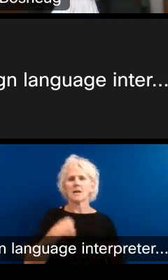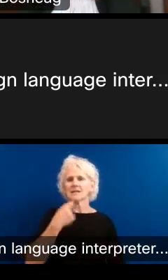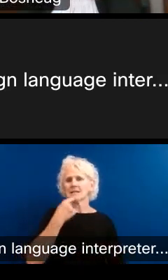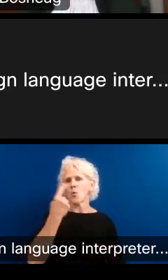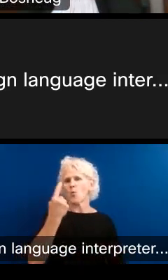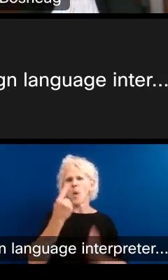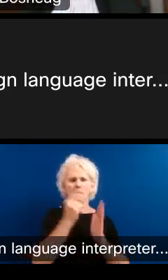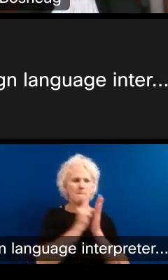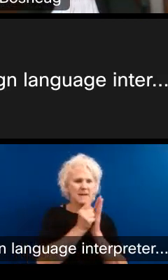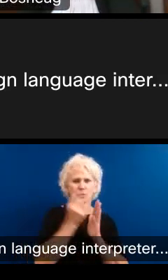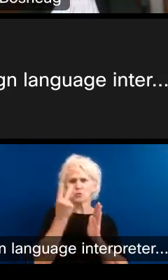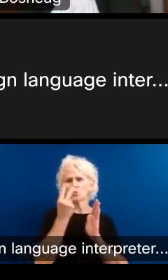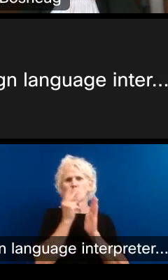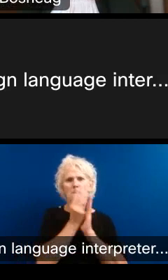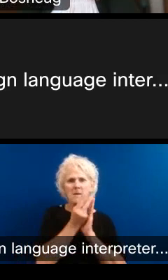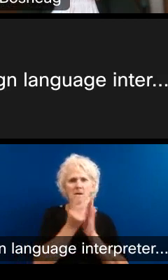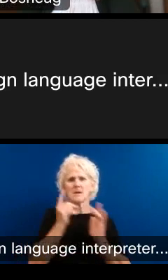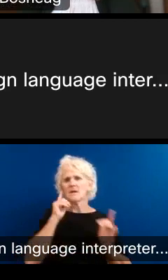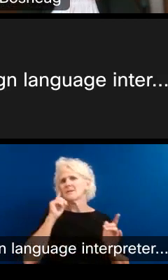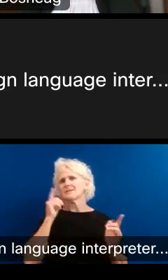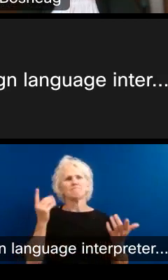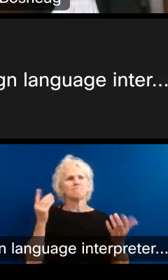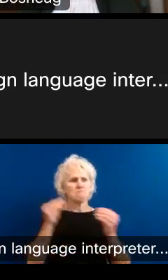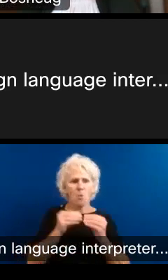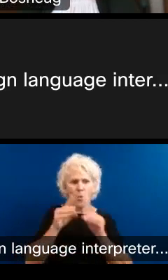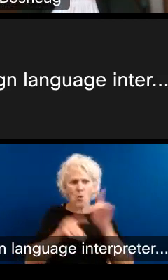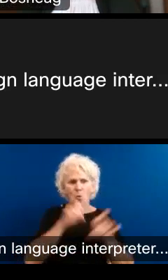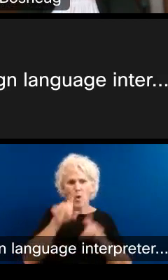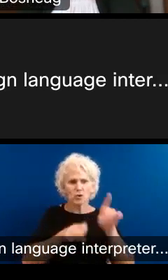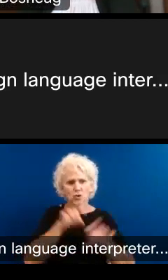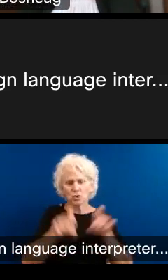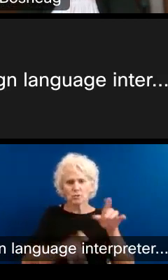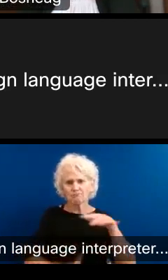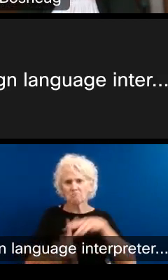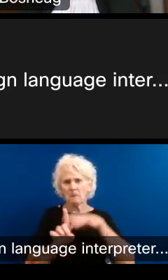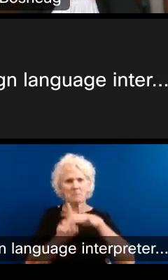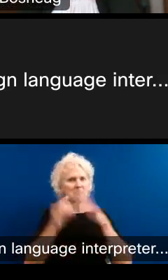to see if we have any other questions that come in, and then if not we will